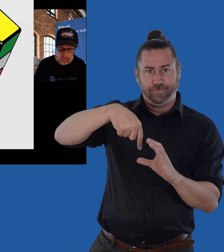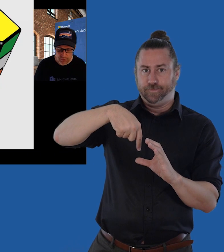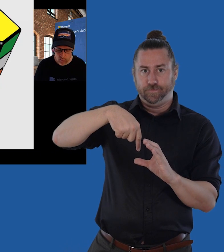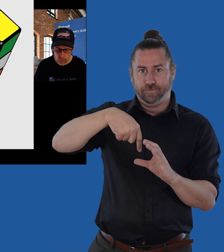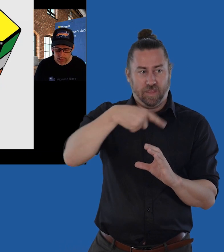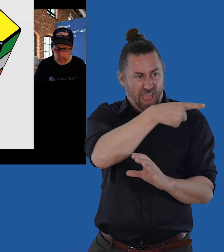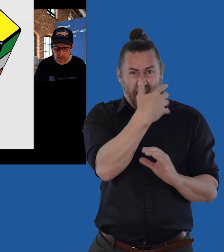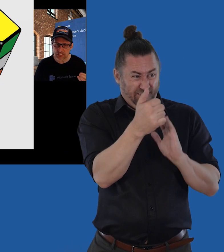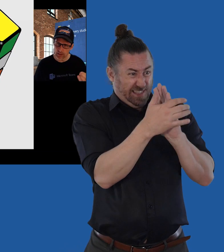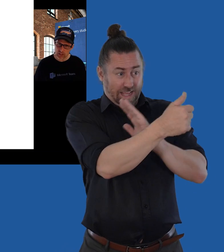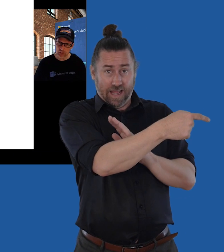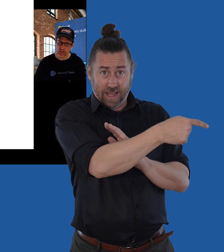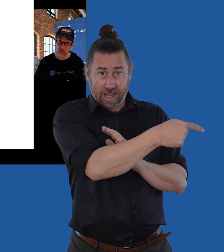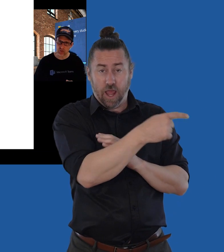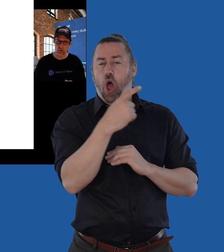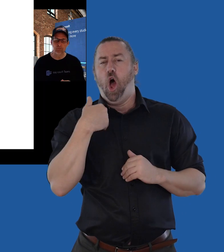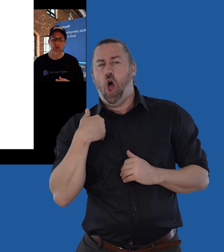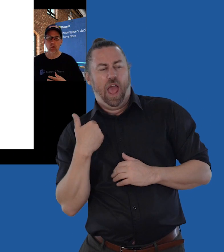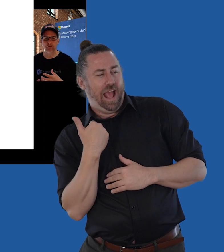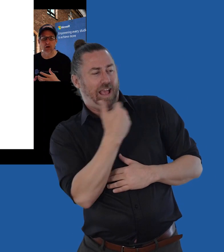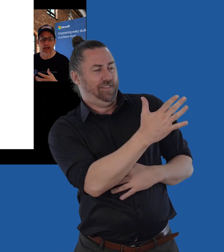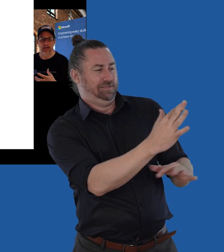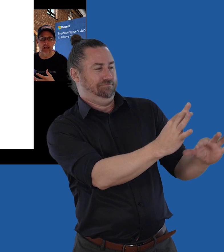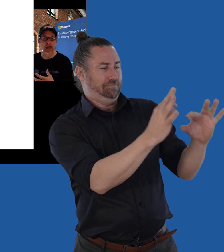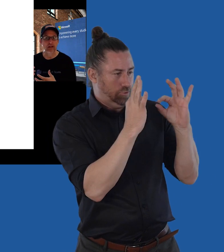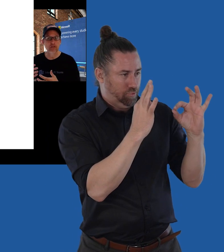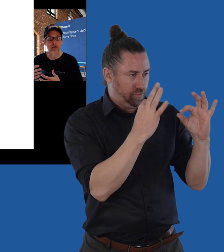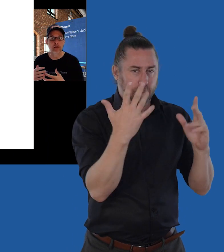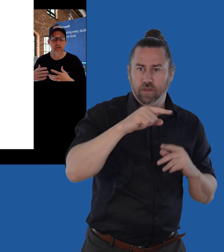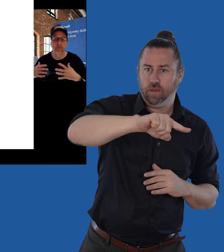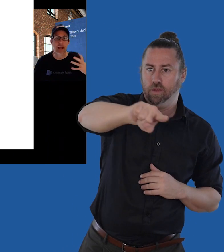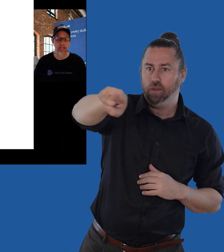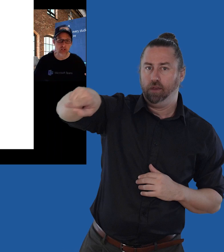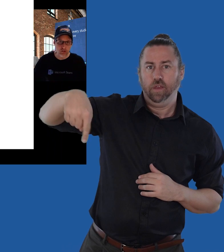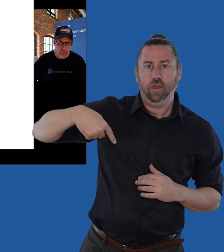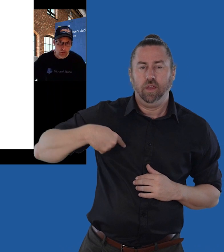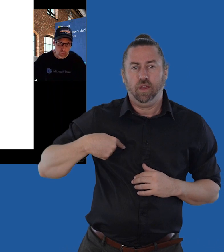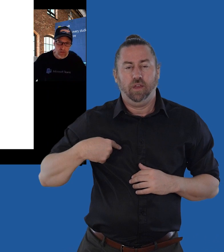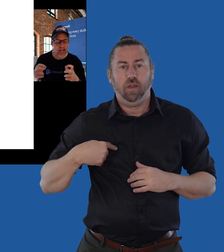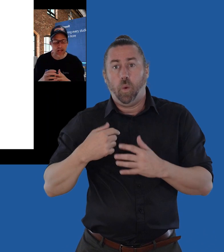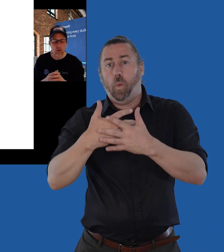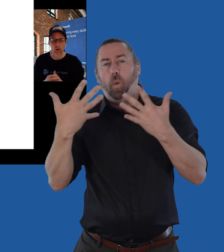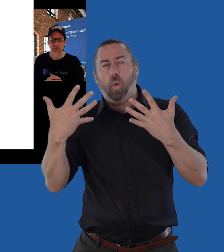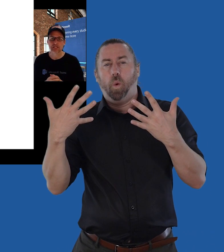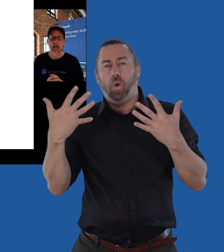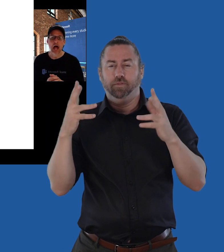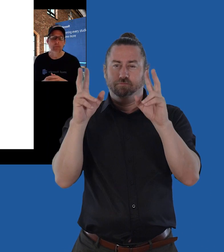but then when we go into the specialist tool, we find that the mainstream and I put that in air quotes,